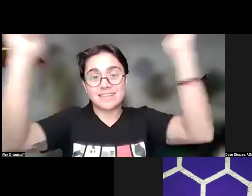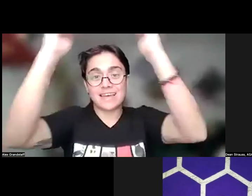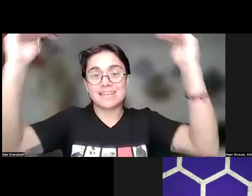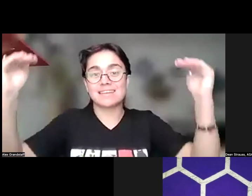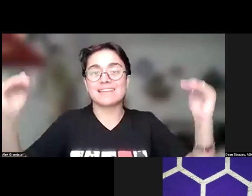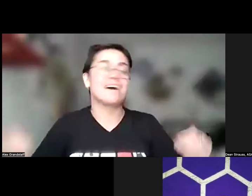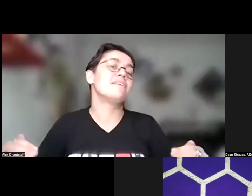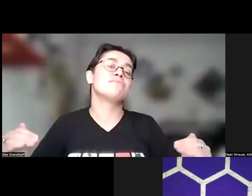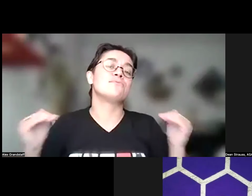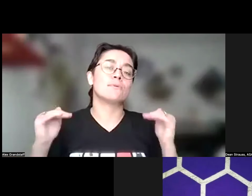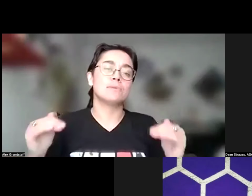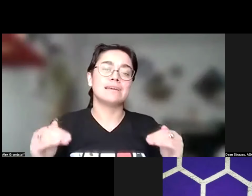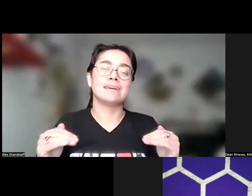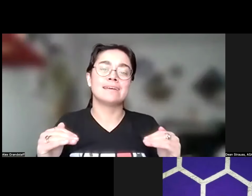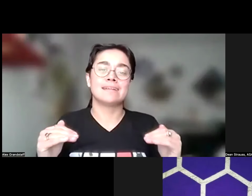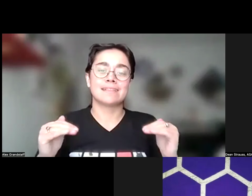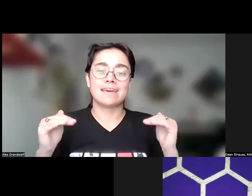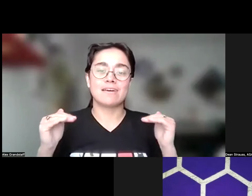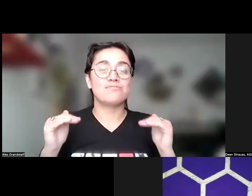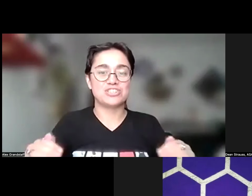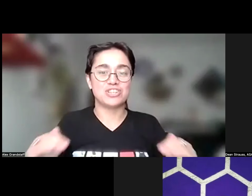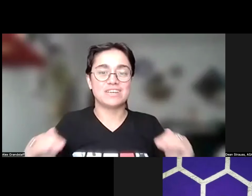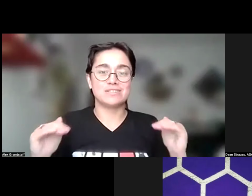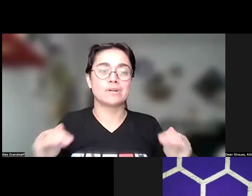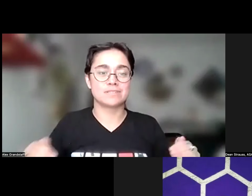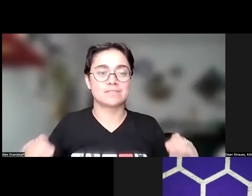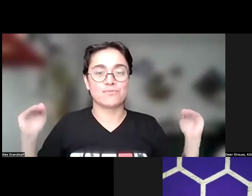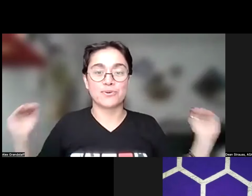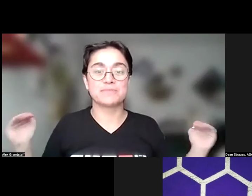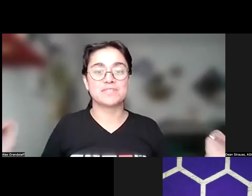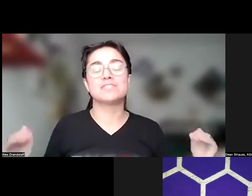ASAN Disclaimer,